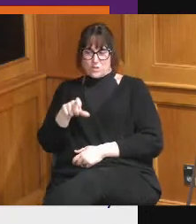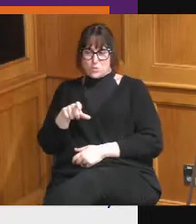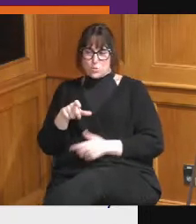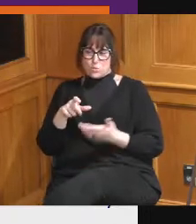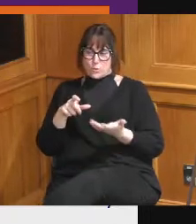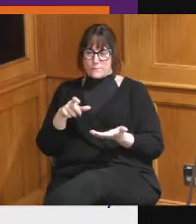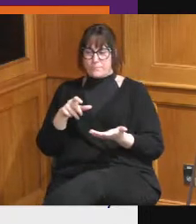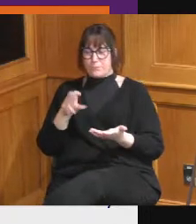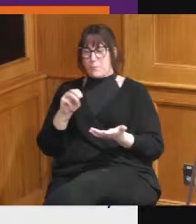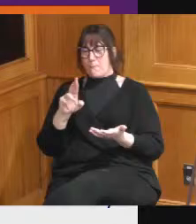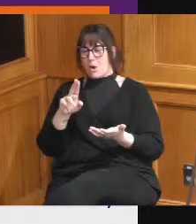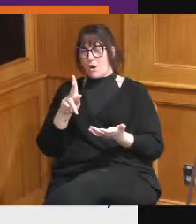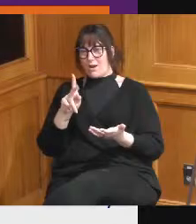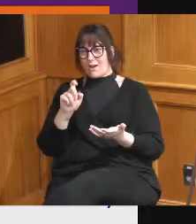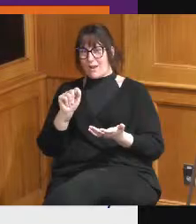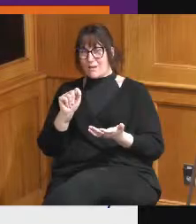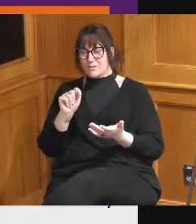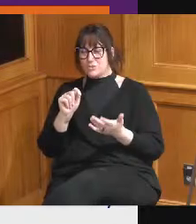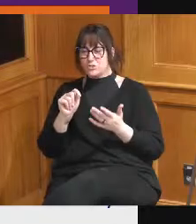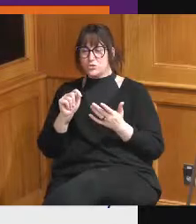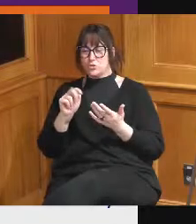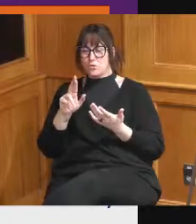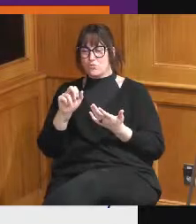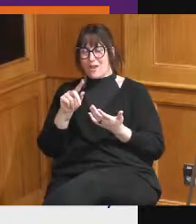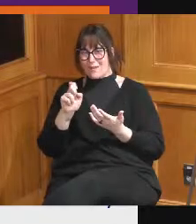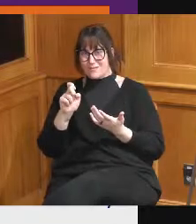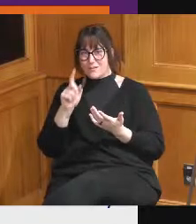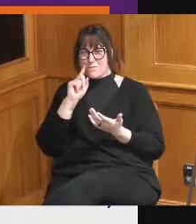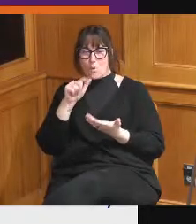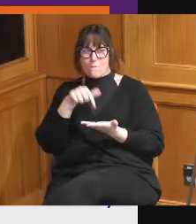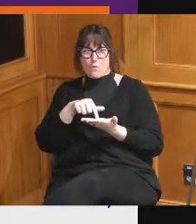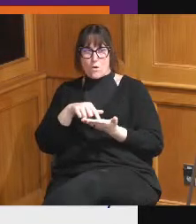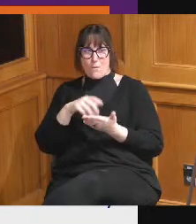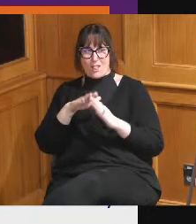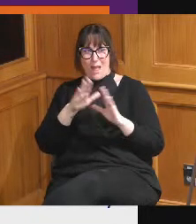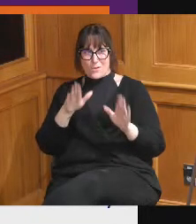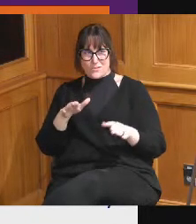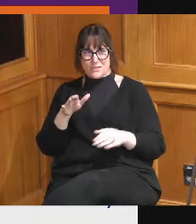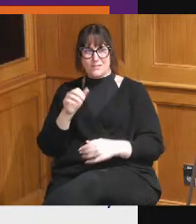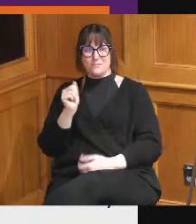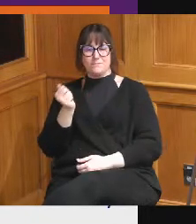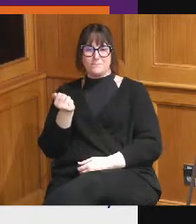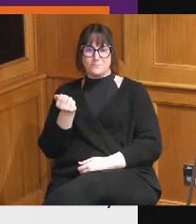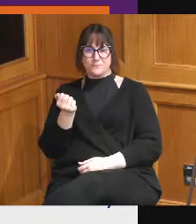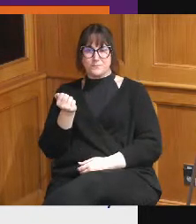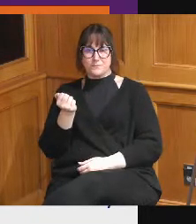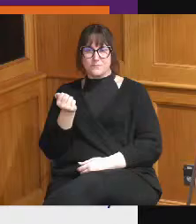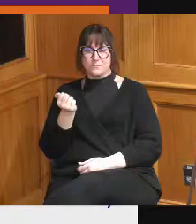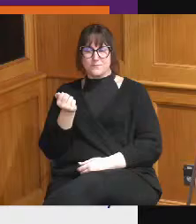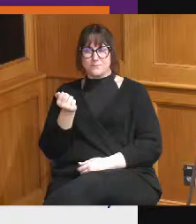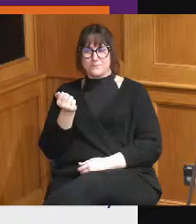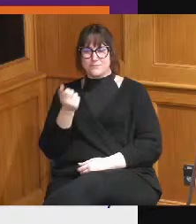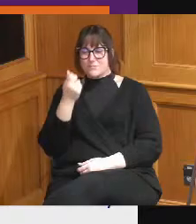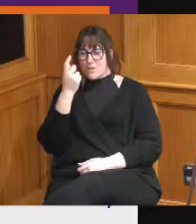developers to do more affordable housing because they are it's not it's out of their comfort zone